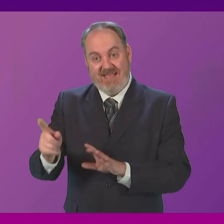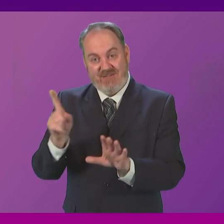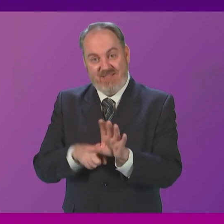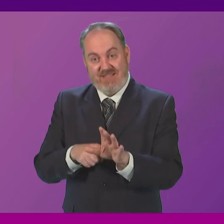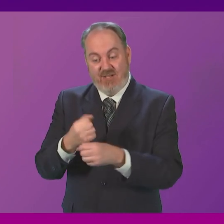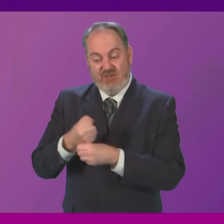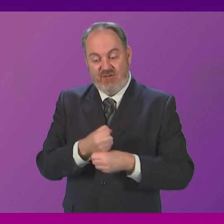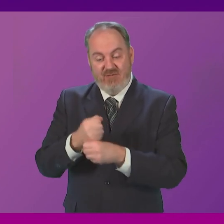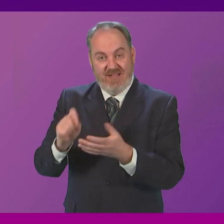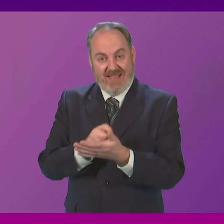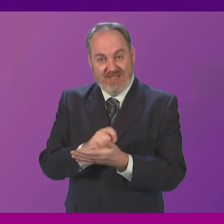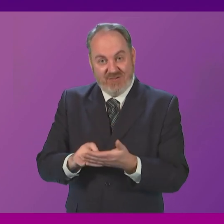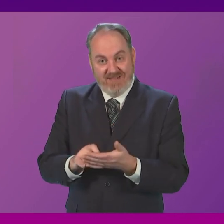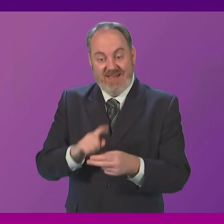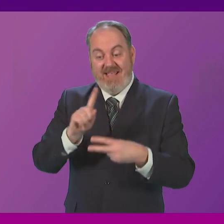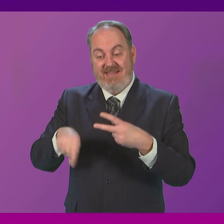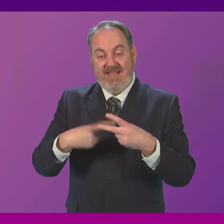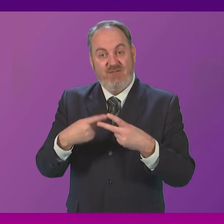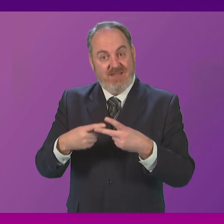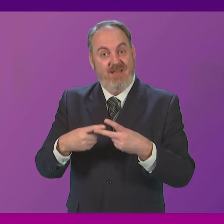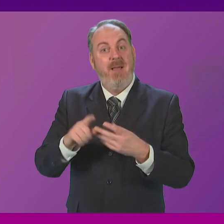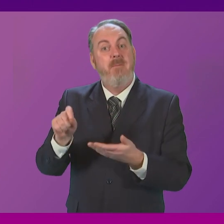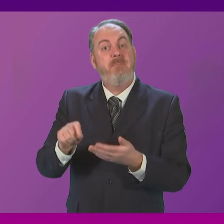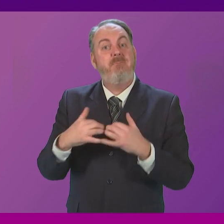the next Scottish Parliament election.